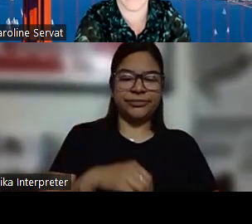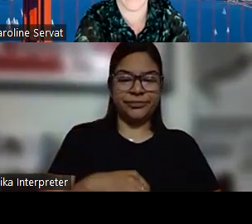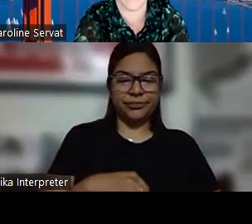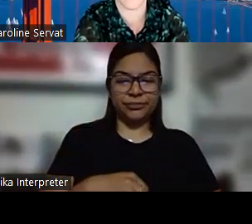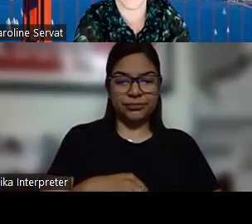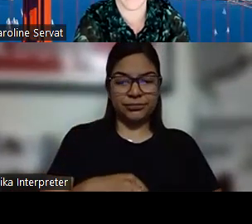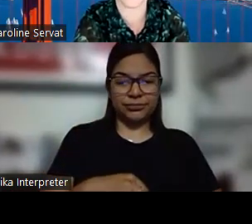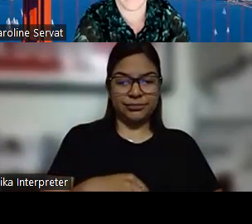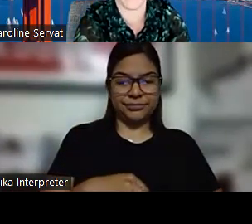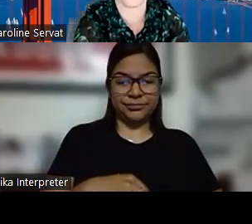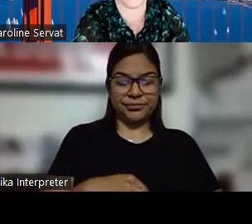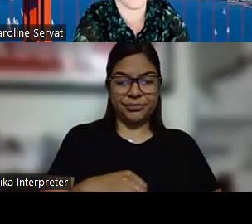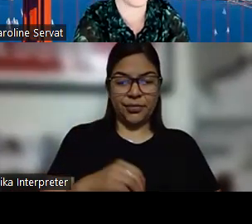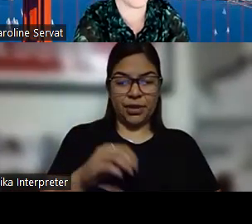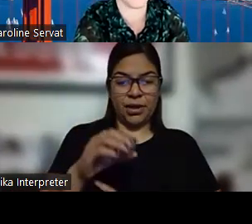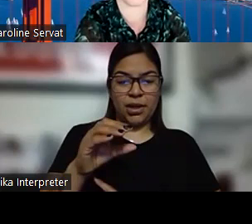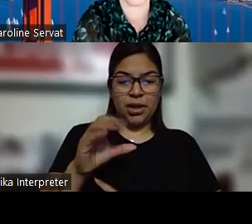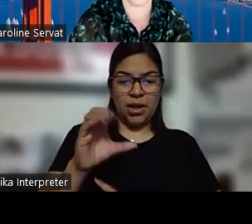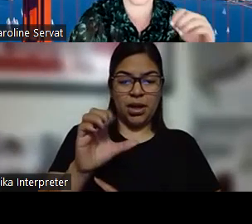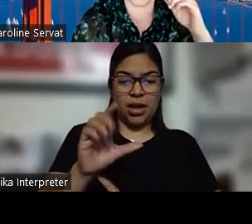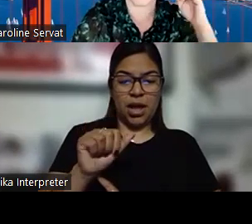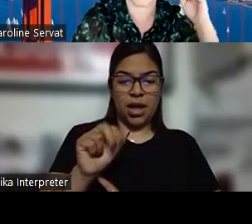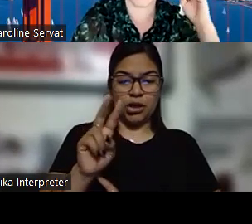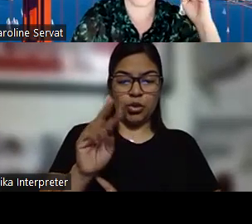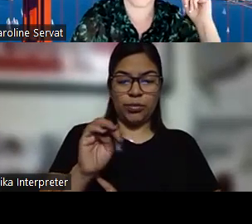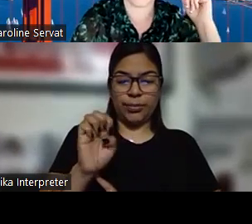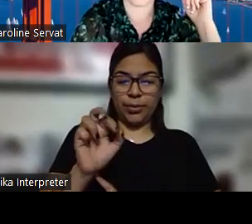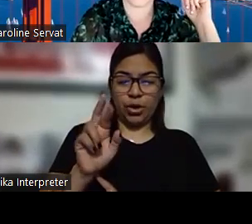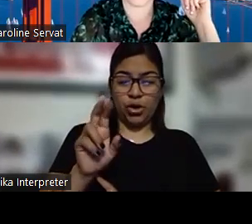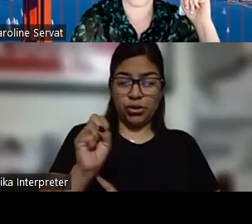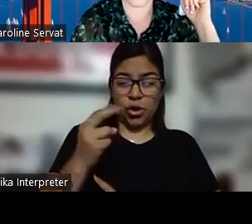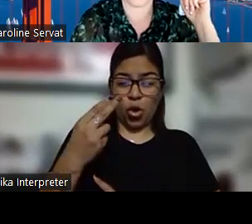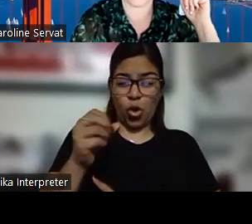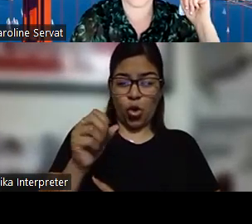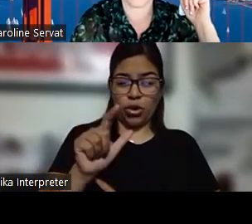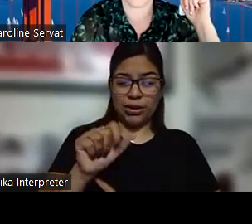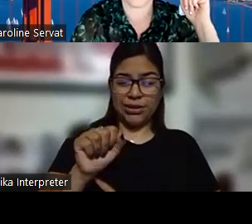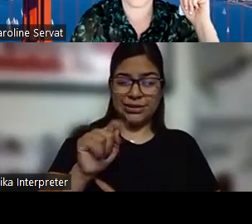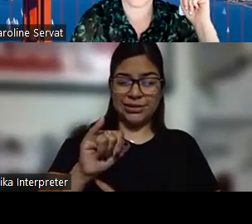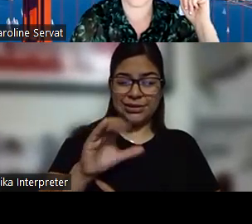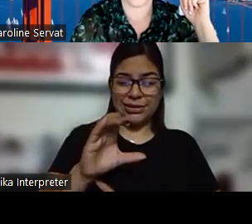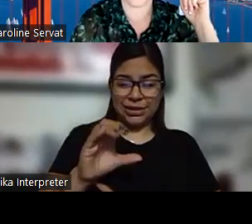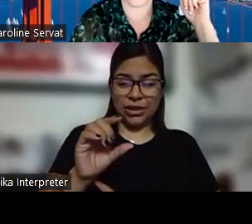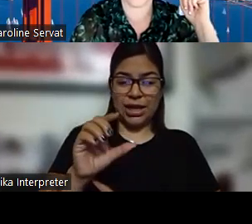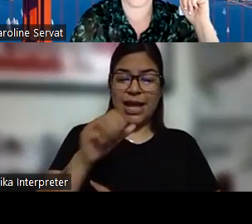relationship and management was going to handle that and I haven't heard you mention charm so uh